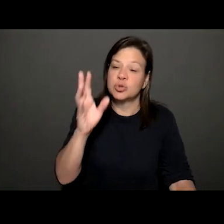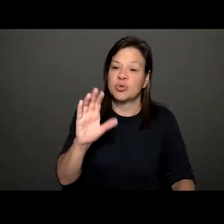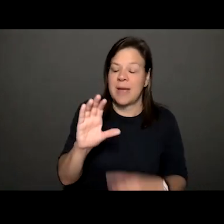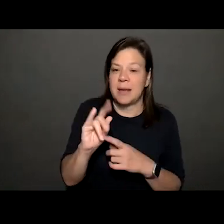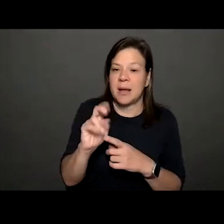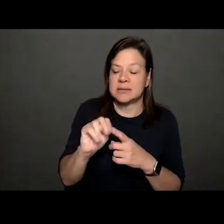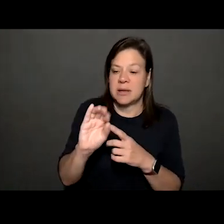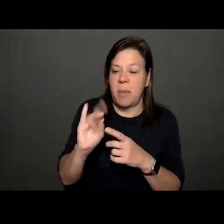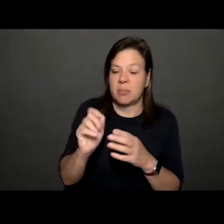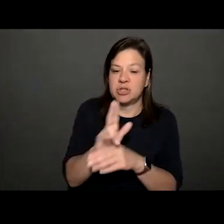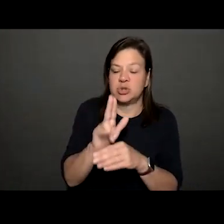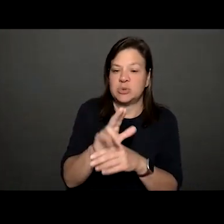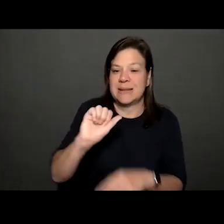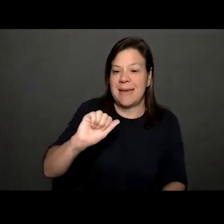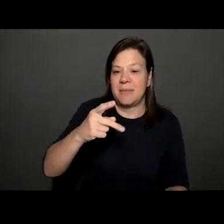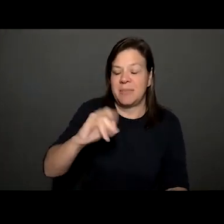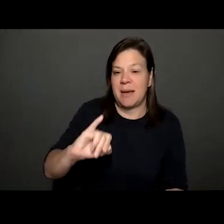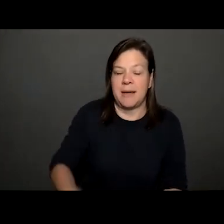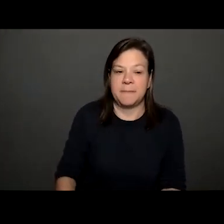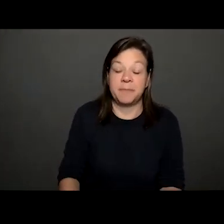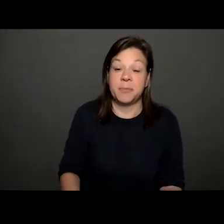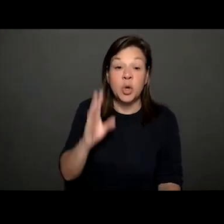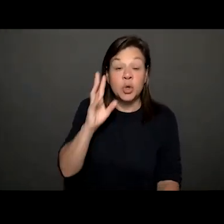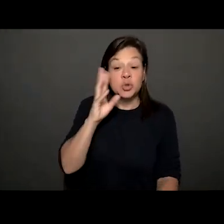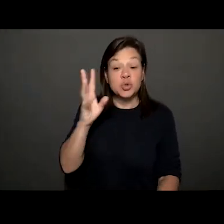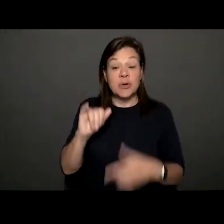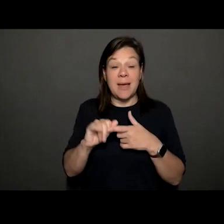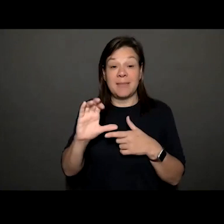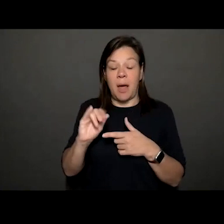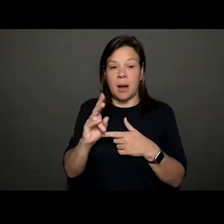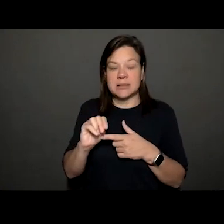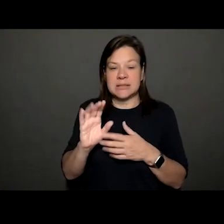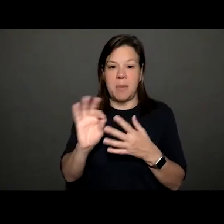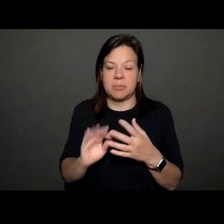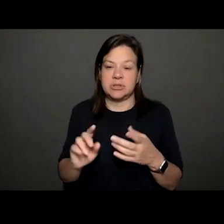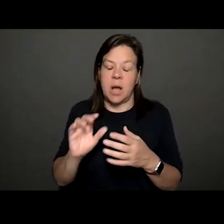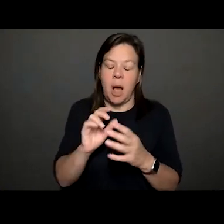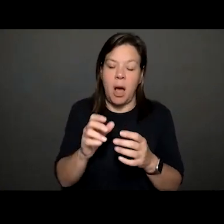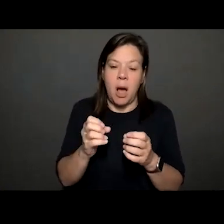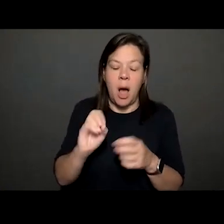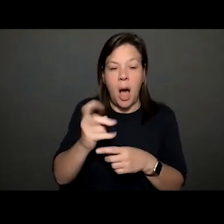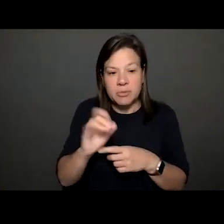IN ORDER TO CREATE A CUSTOM OBJECT USING THE API YOU